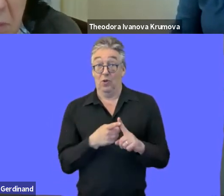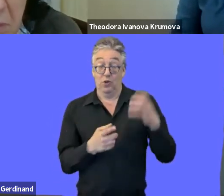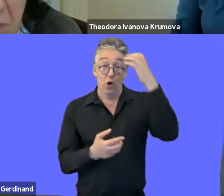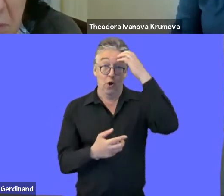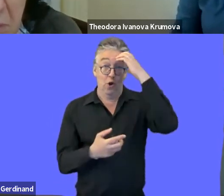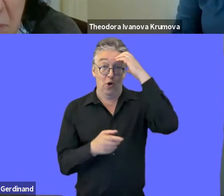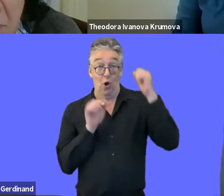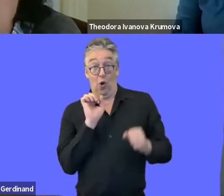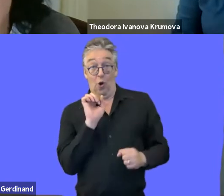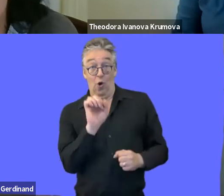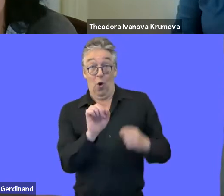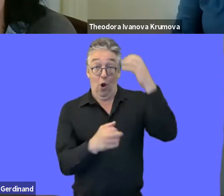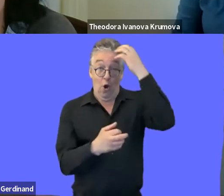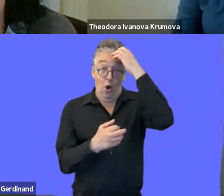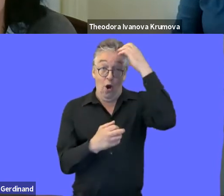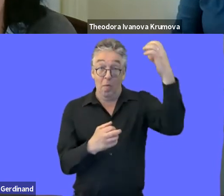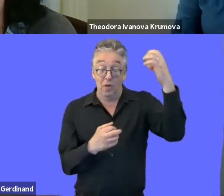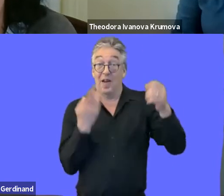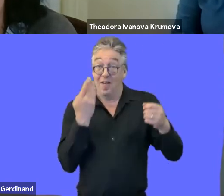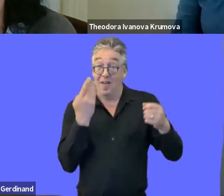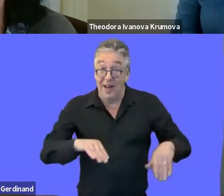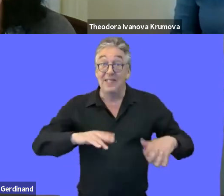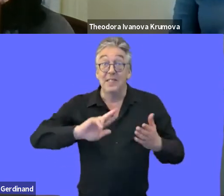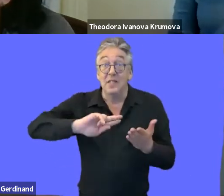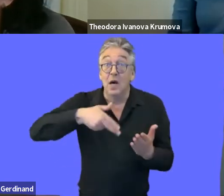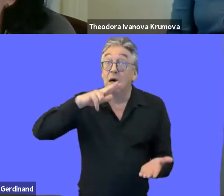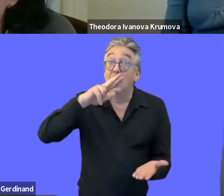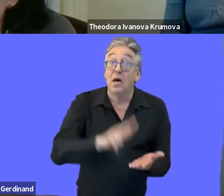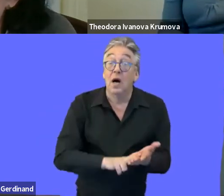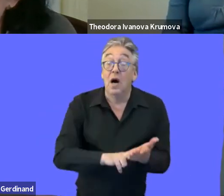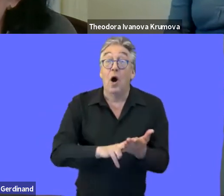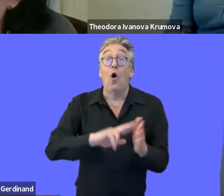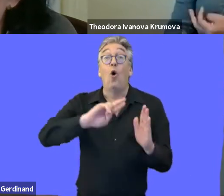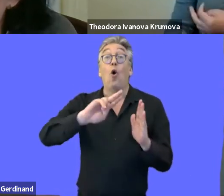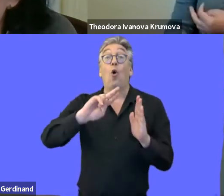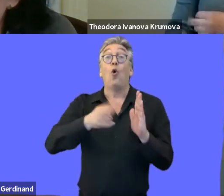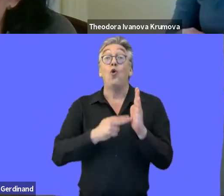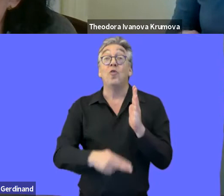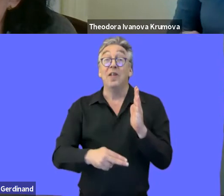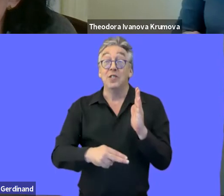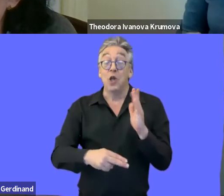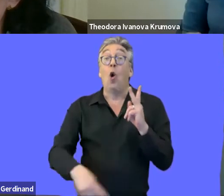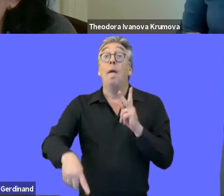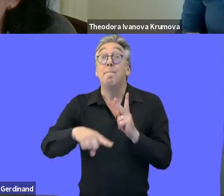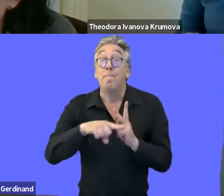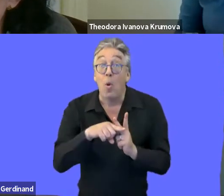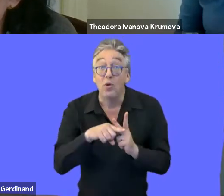but also the optional protocol. Thi is key, without the acceptance by the state party